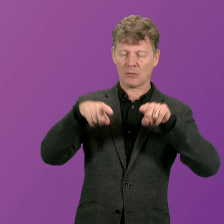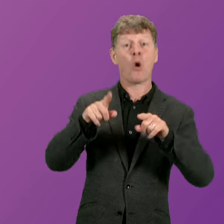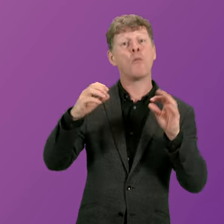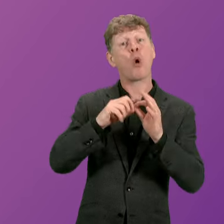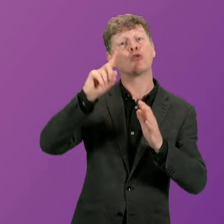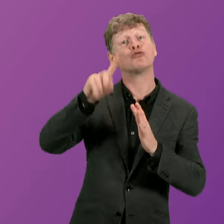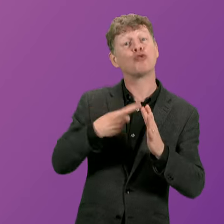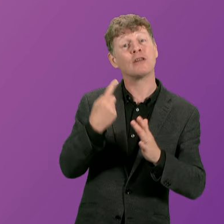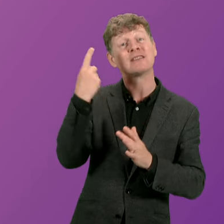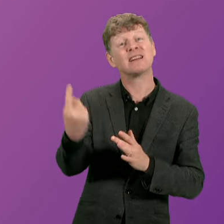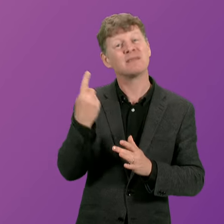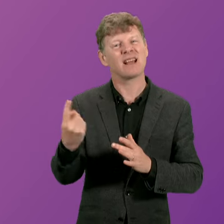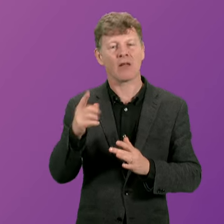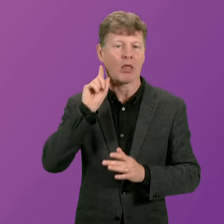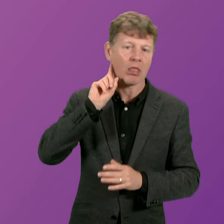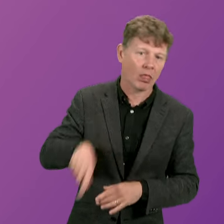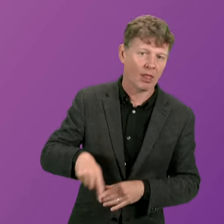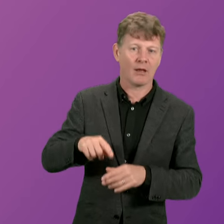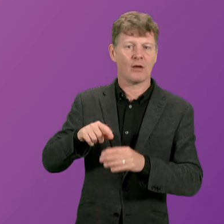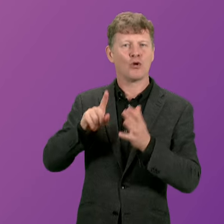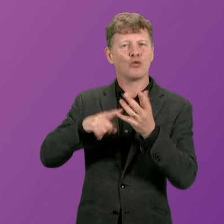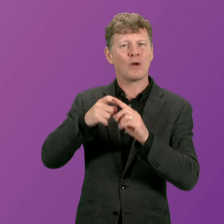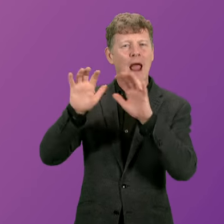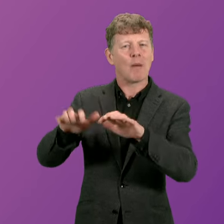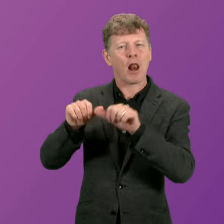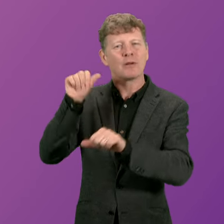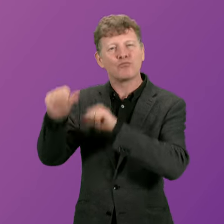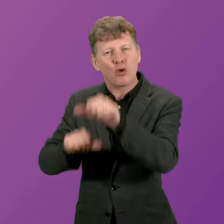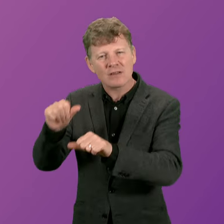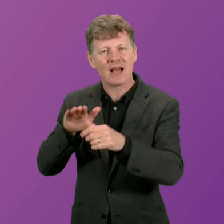stand against the processes of the United Kingdom Parliament when it came to individual members of